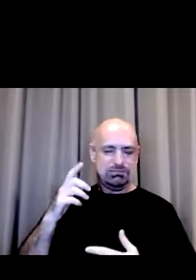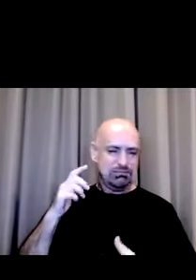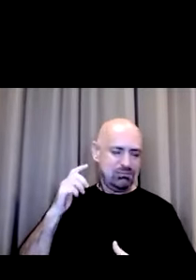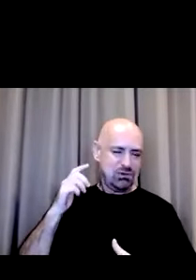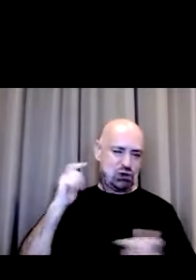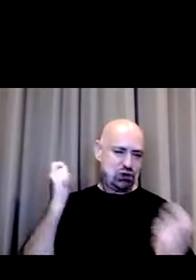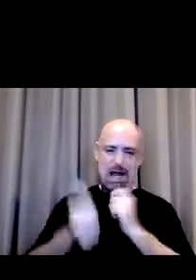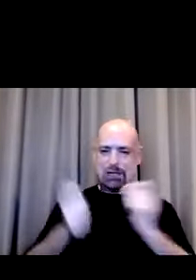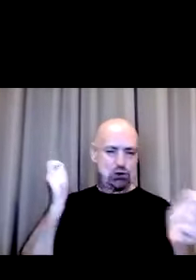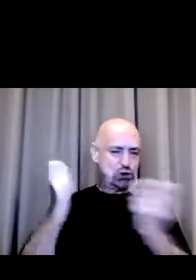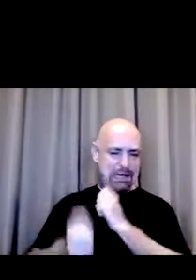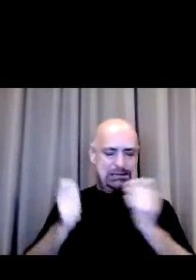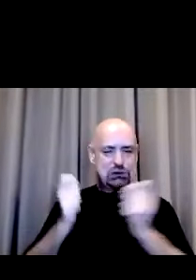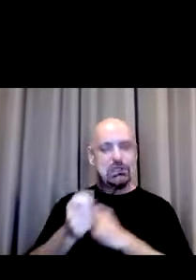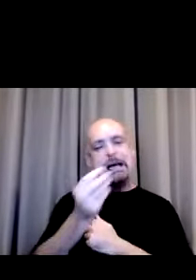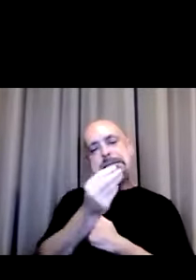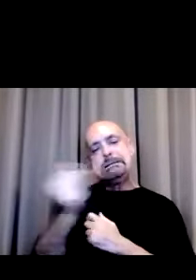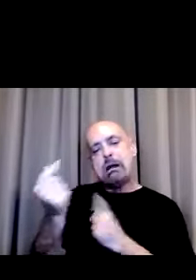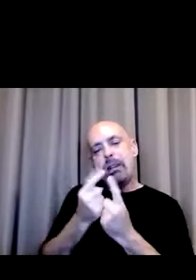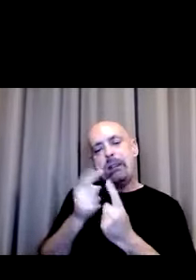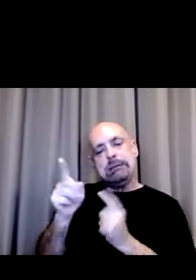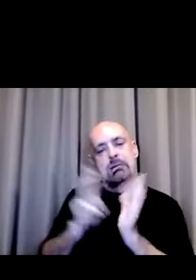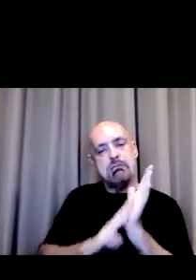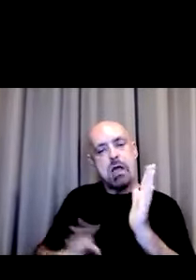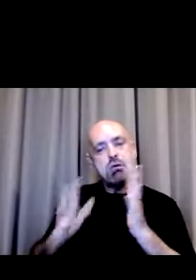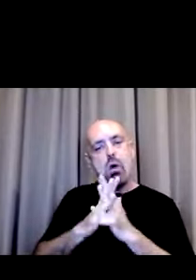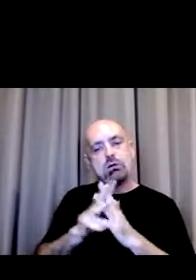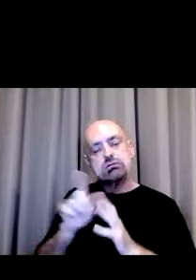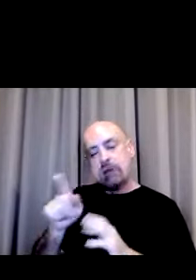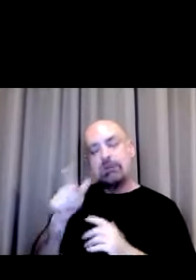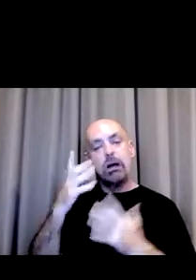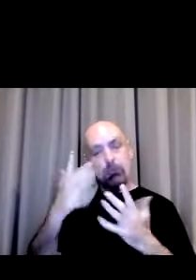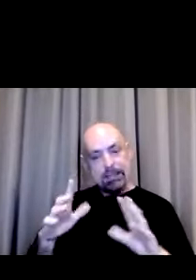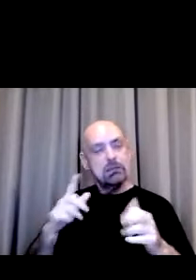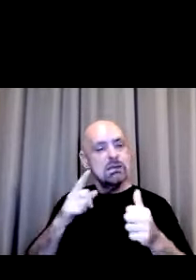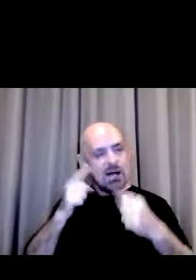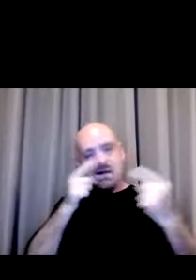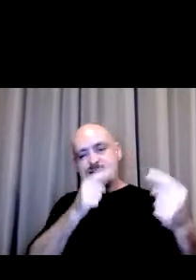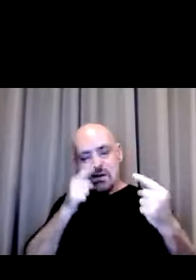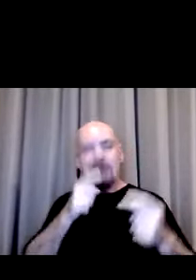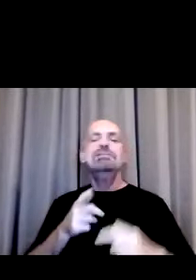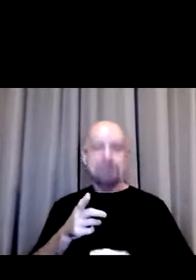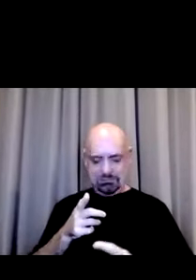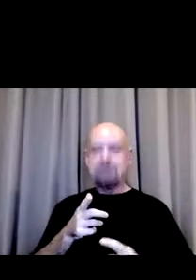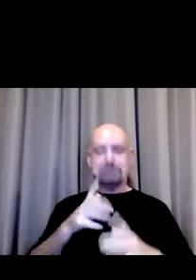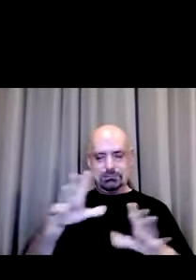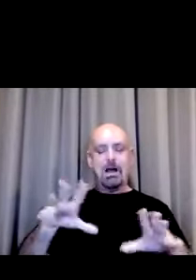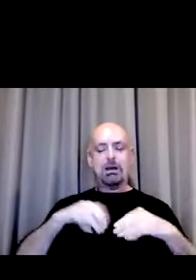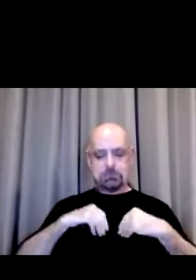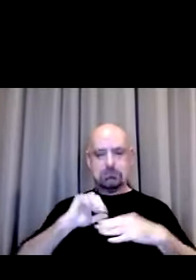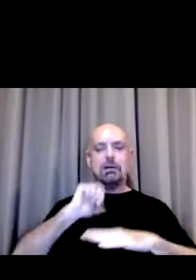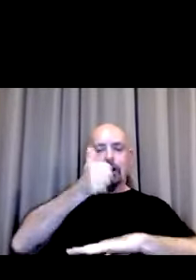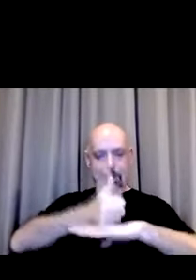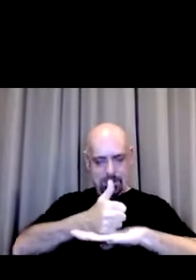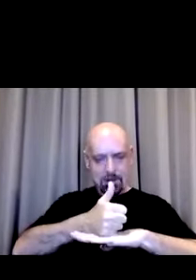eighteenth century, essentially that's also blessed with welcoming the highly original